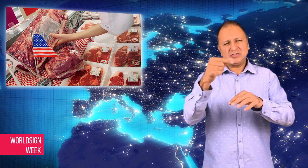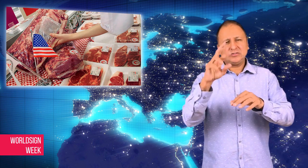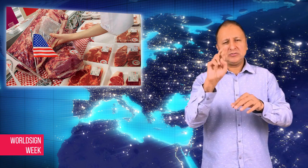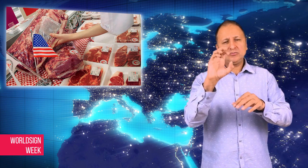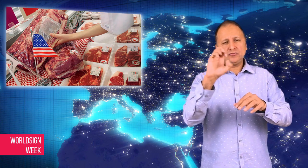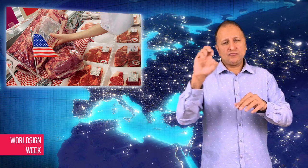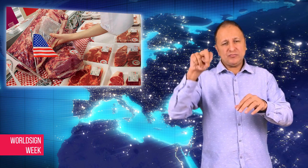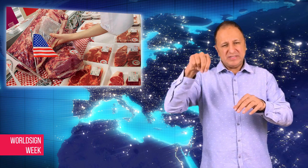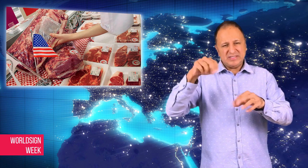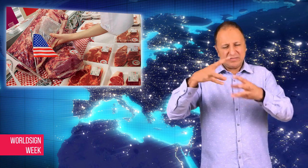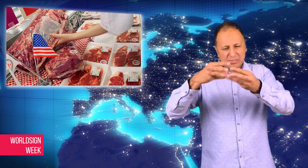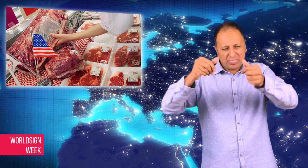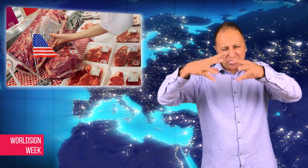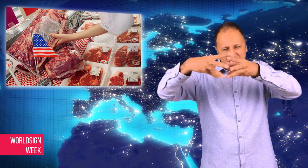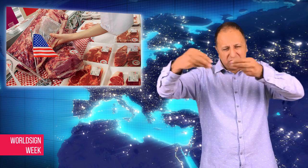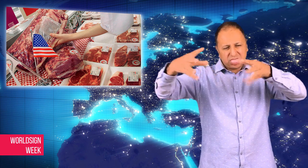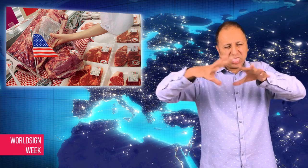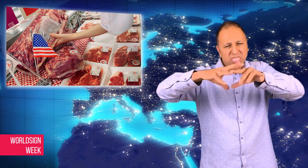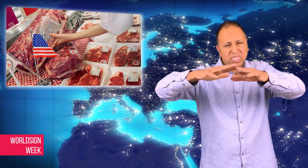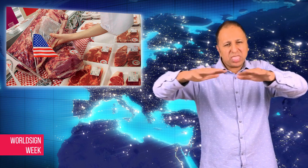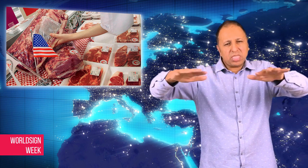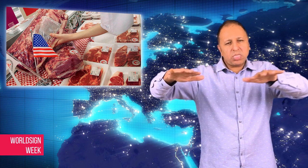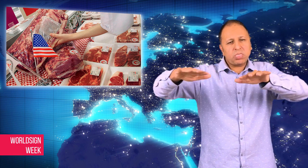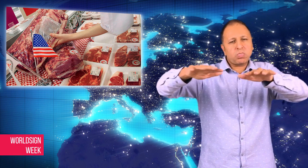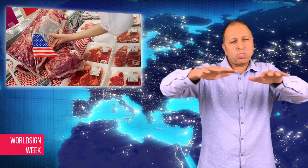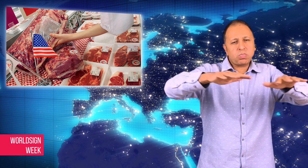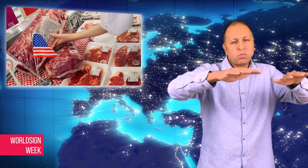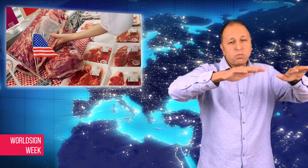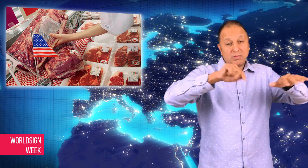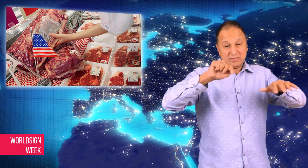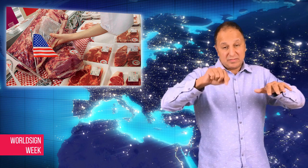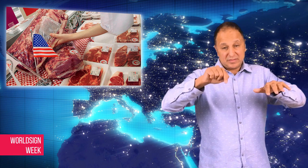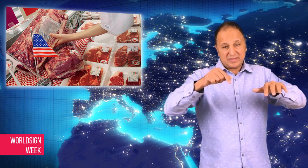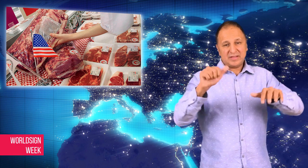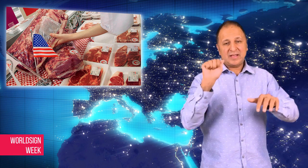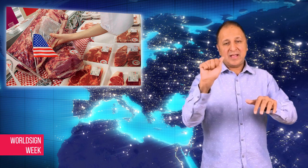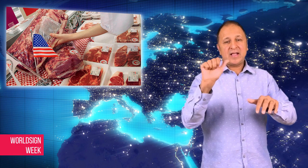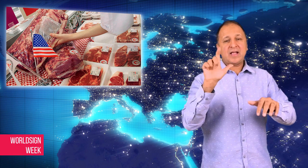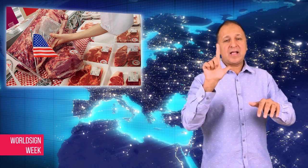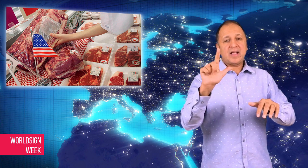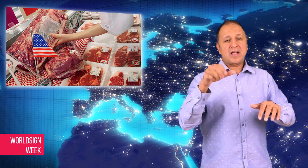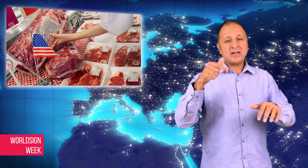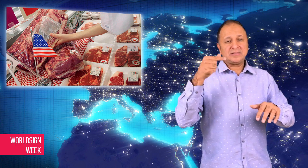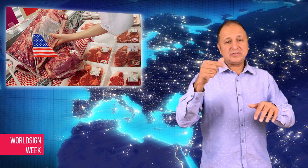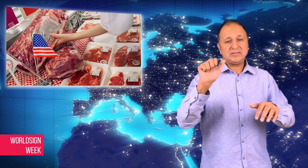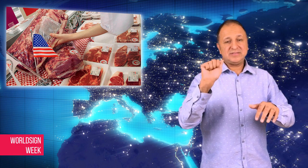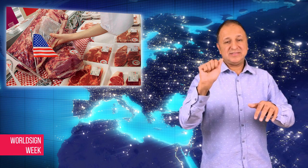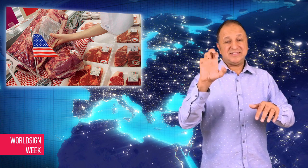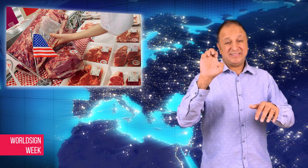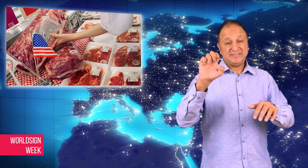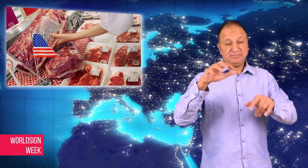then decomposes, sinking in the water